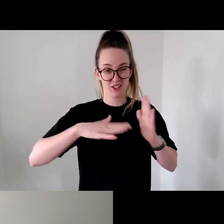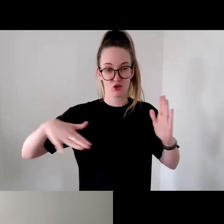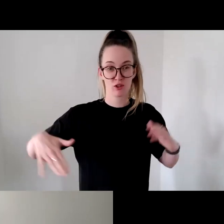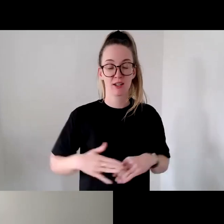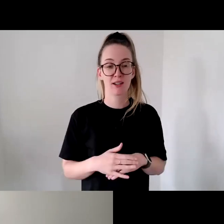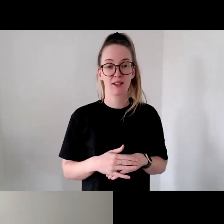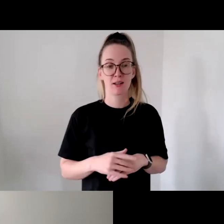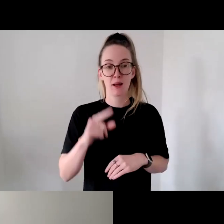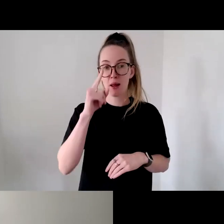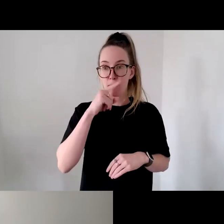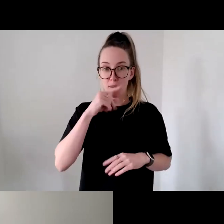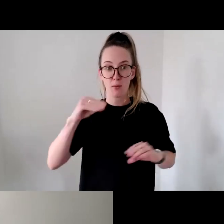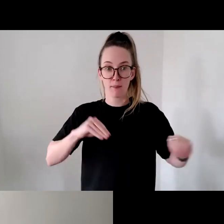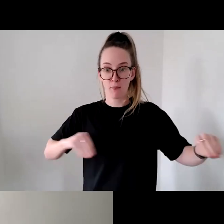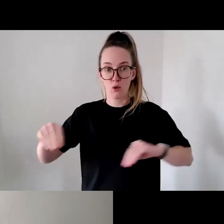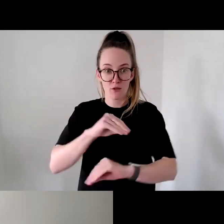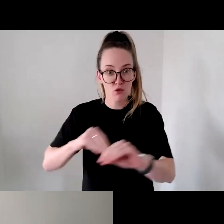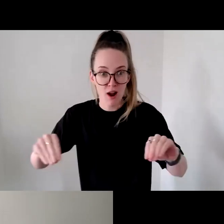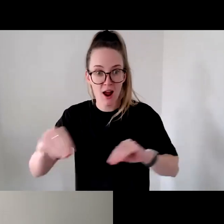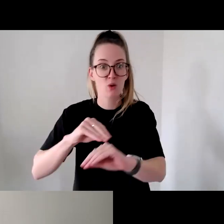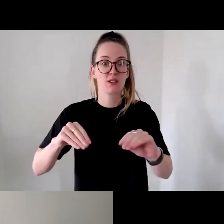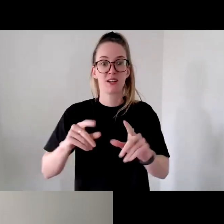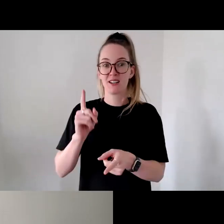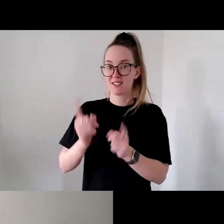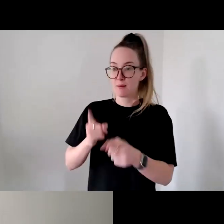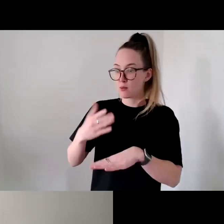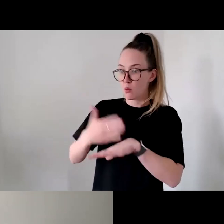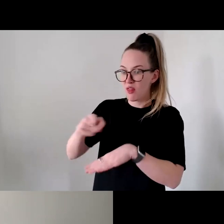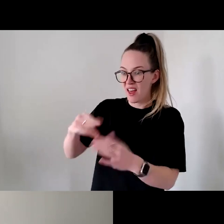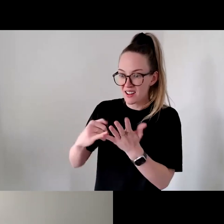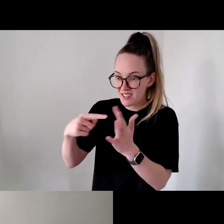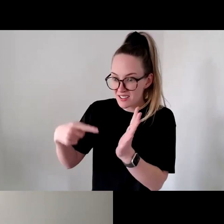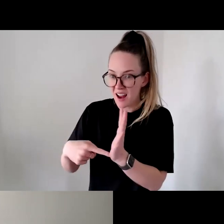it was confusing that you worked on this set and had one set of policies, and this and there was